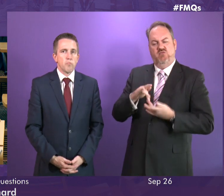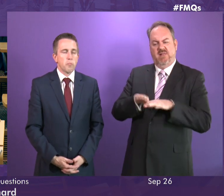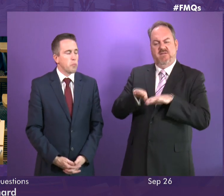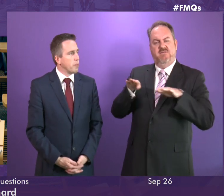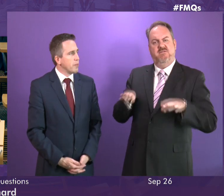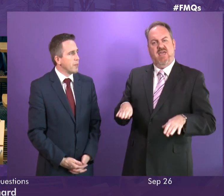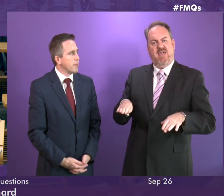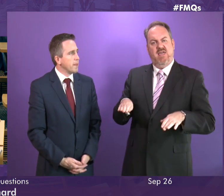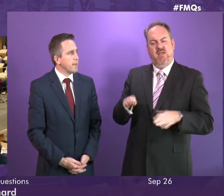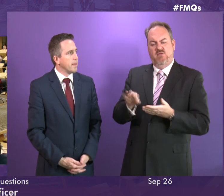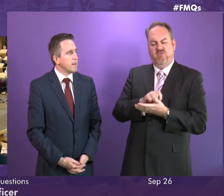Electoral Commission or Mike Russell?